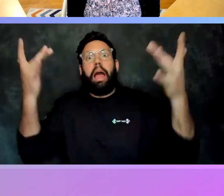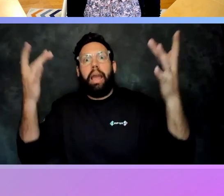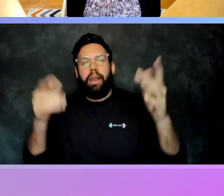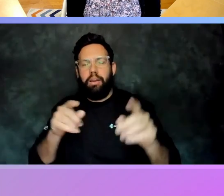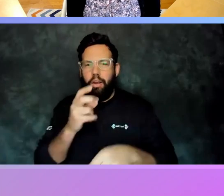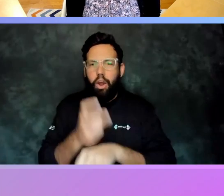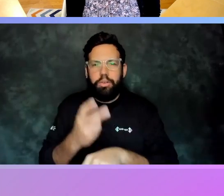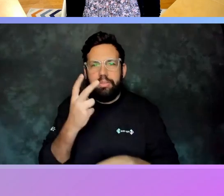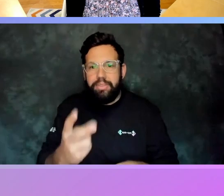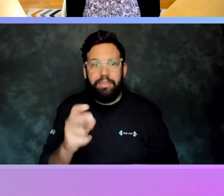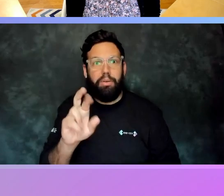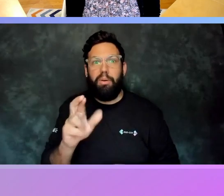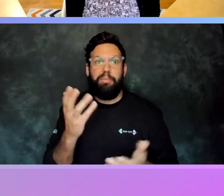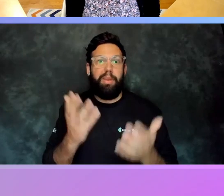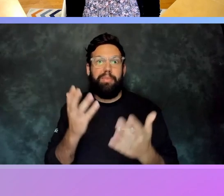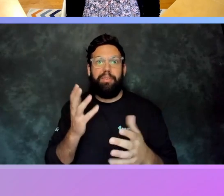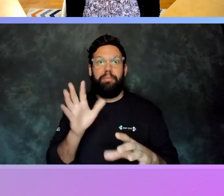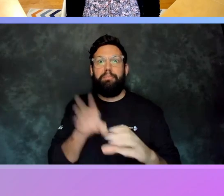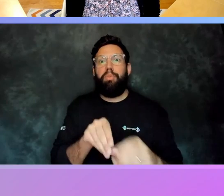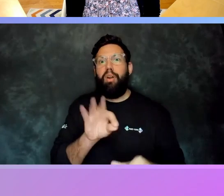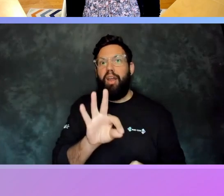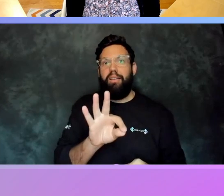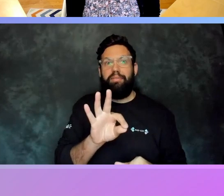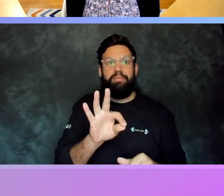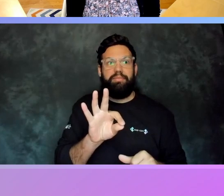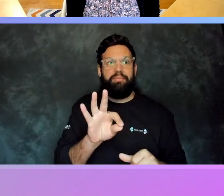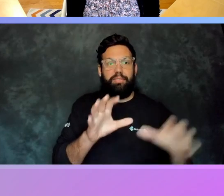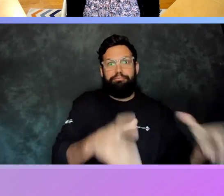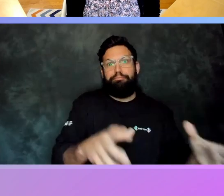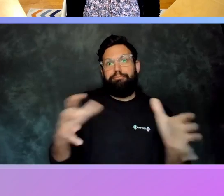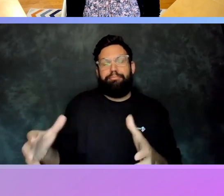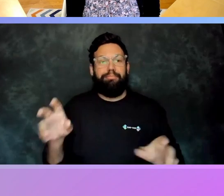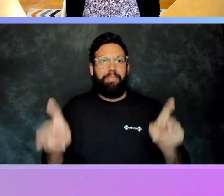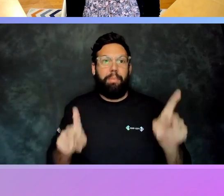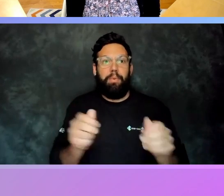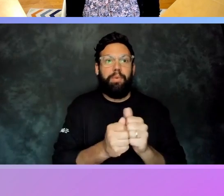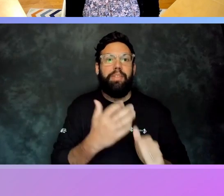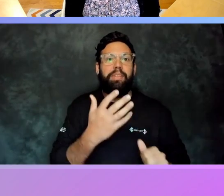annotations focus on areas where developers can make accessible programmatic choices with the guidance of